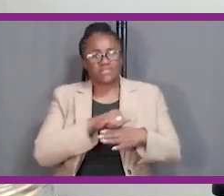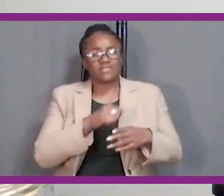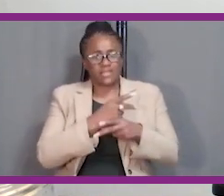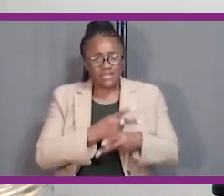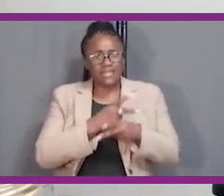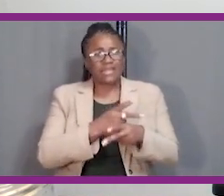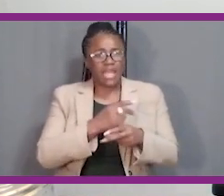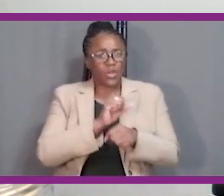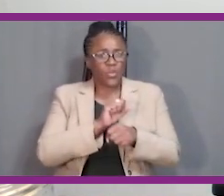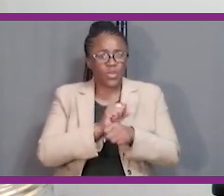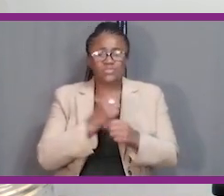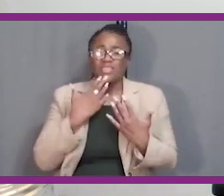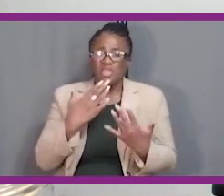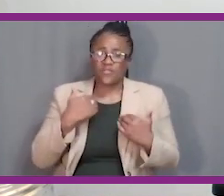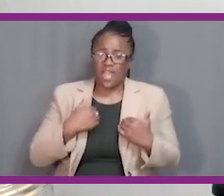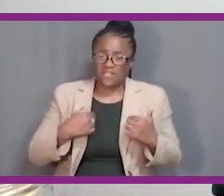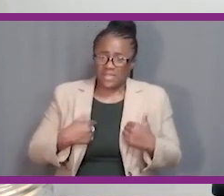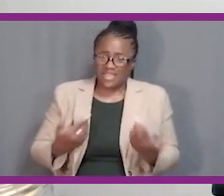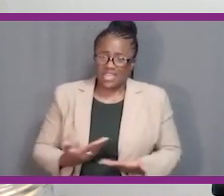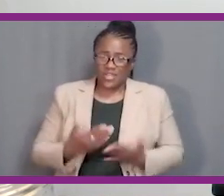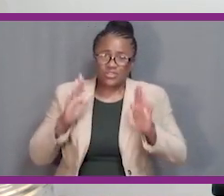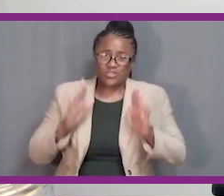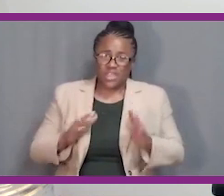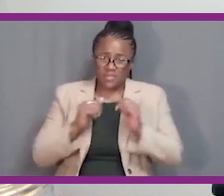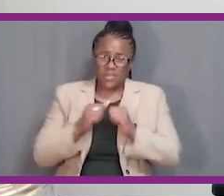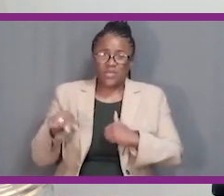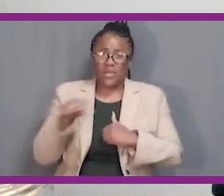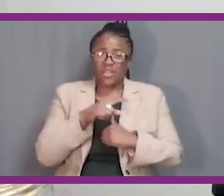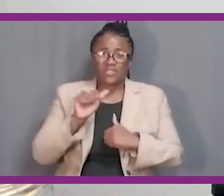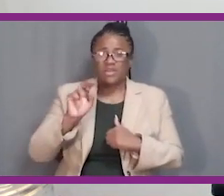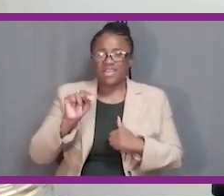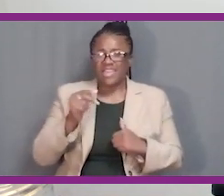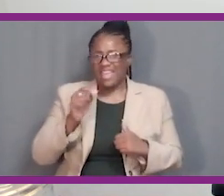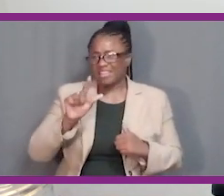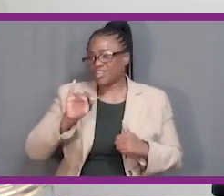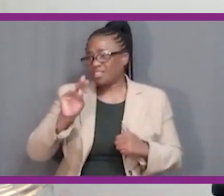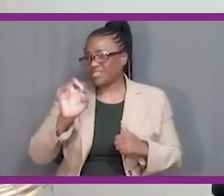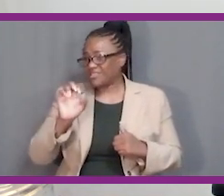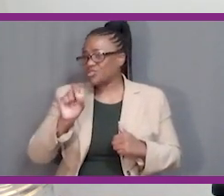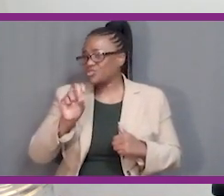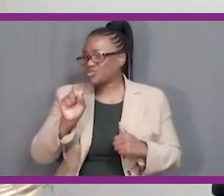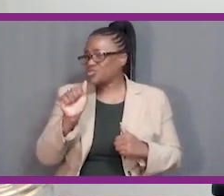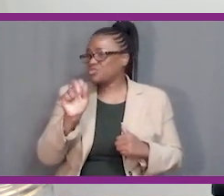Susan, Marcie, Ashley, Moya, it was so great to meet you all virtually. And also I loved